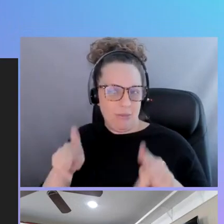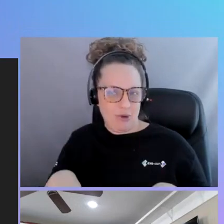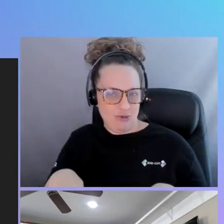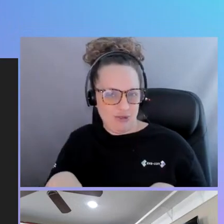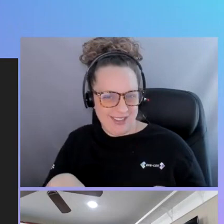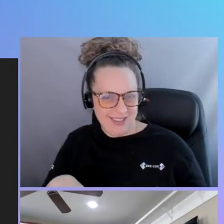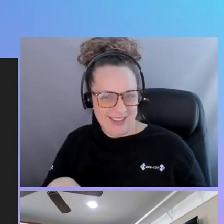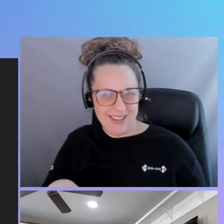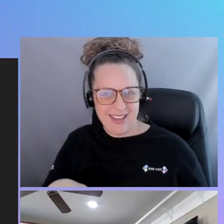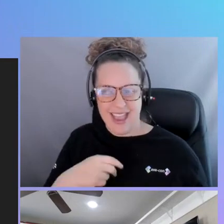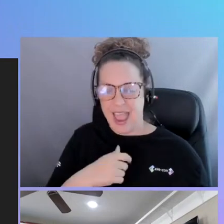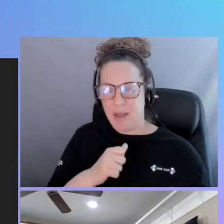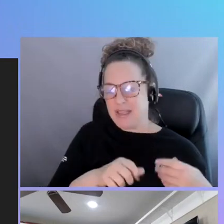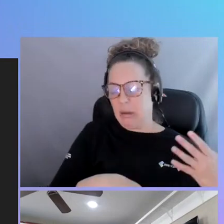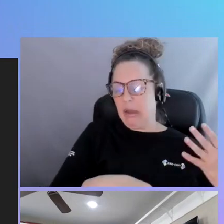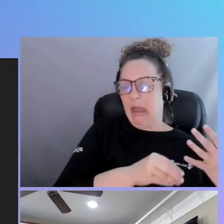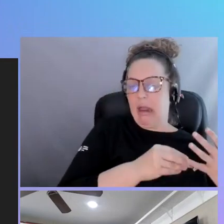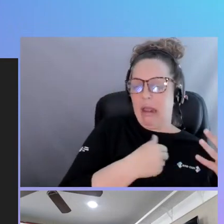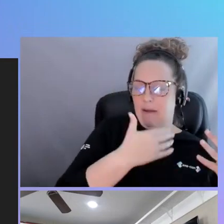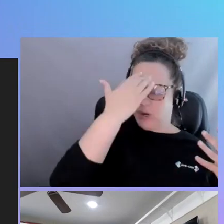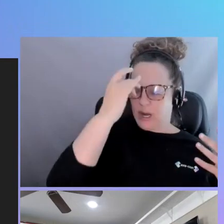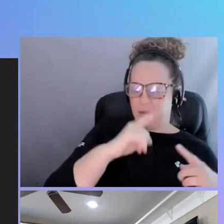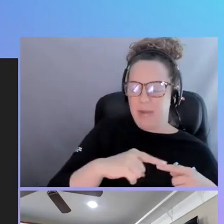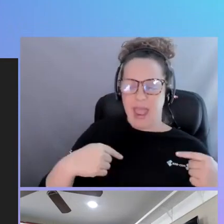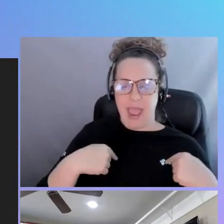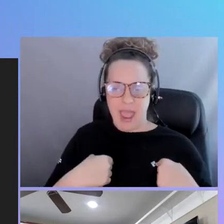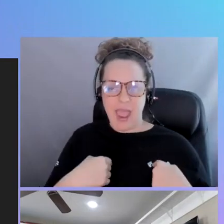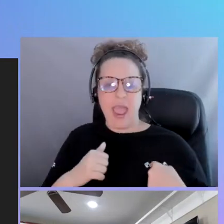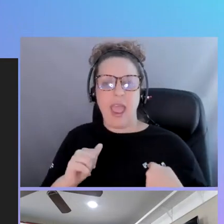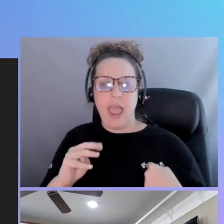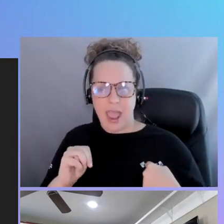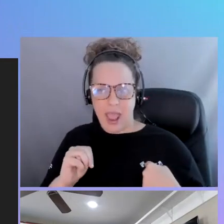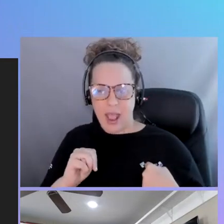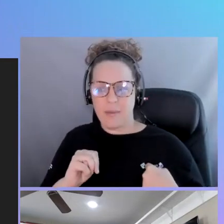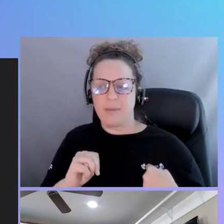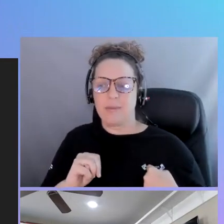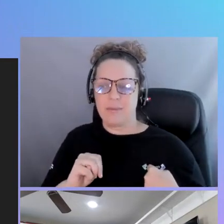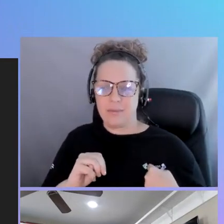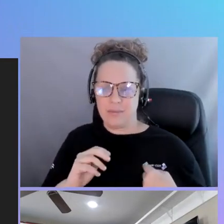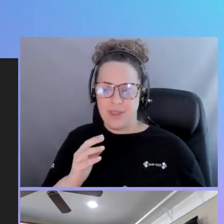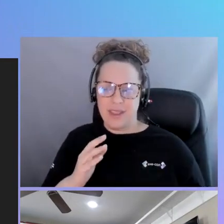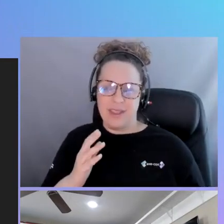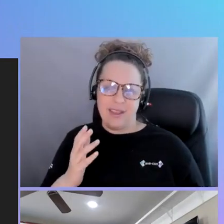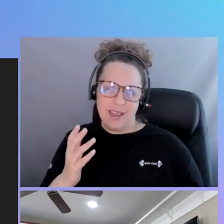Sorry, guys. I am a middle aged. Come on. Leaning a little bit